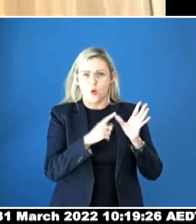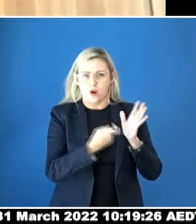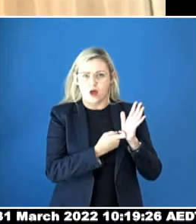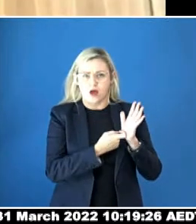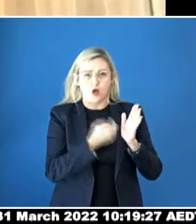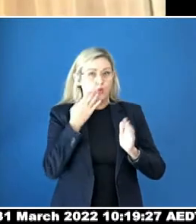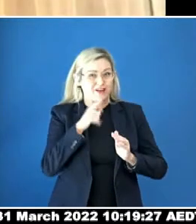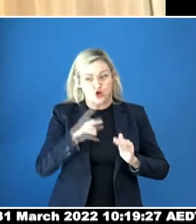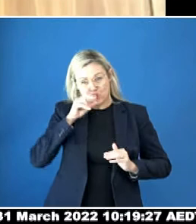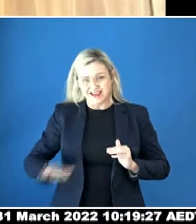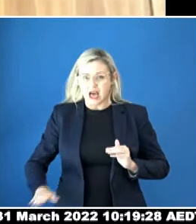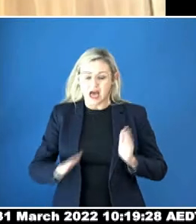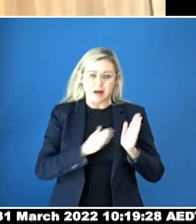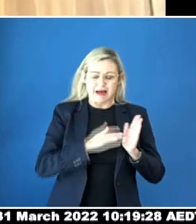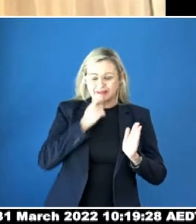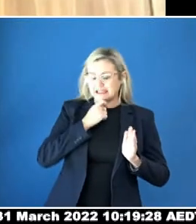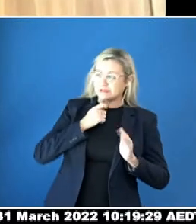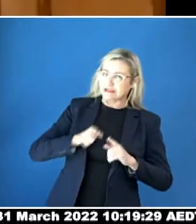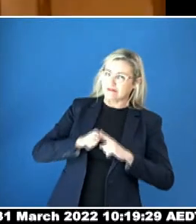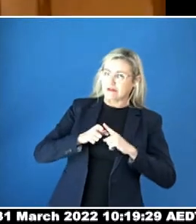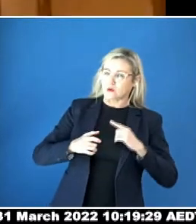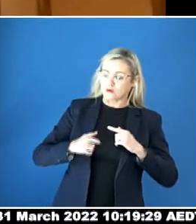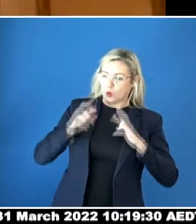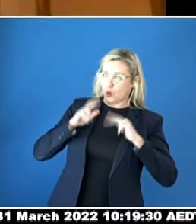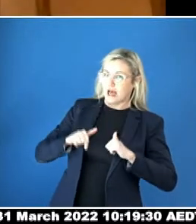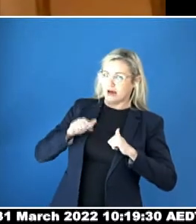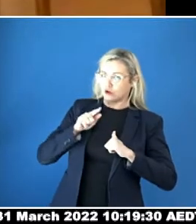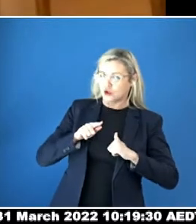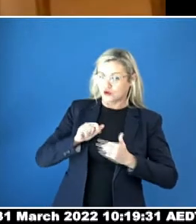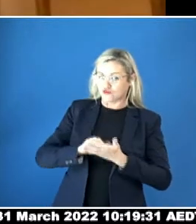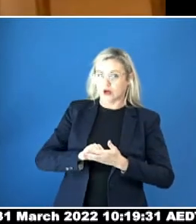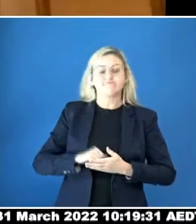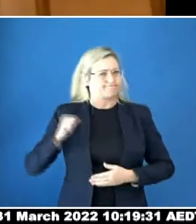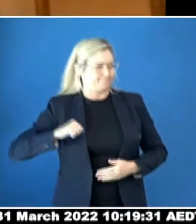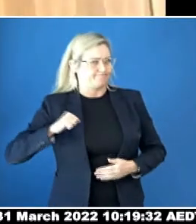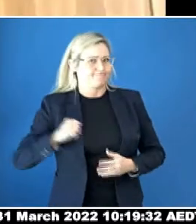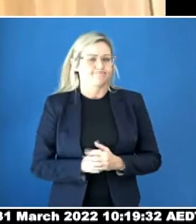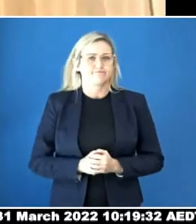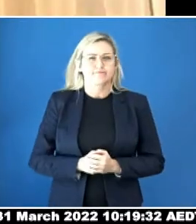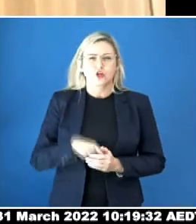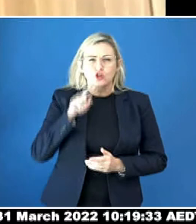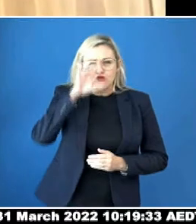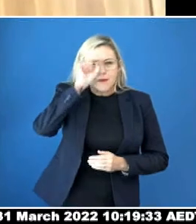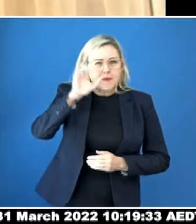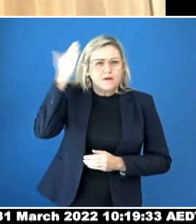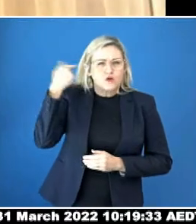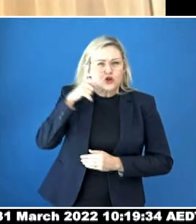Yeah. MS EASTMAN: And you remember that there were times when mum had to go to hospital?